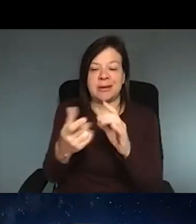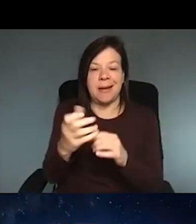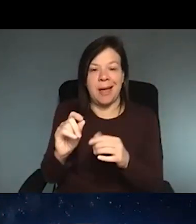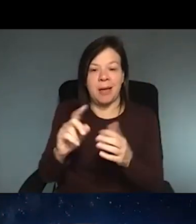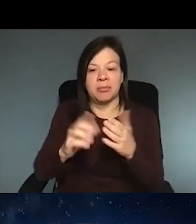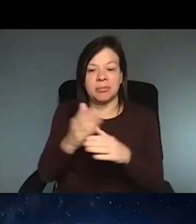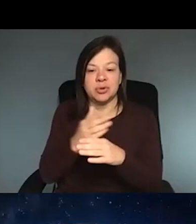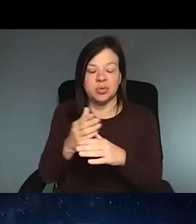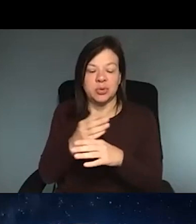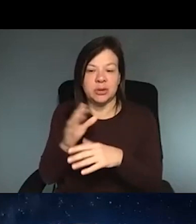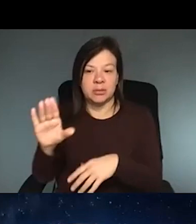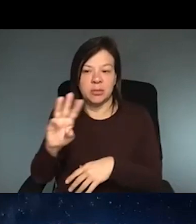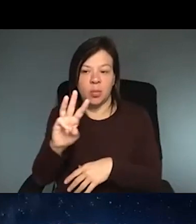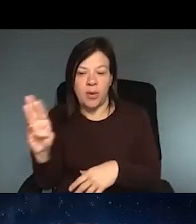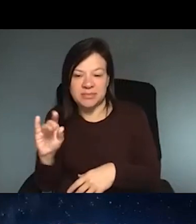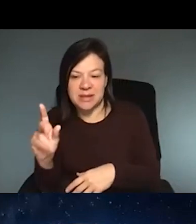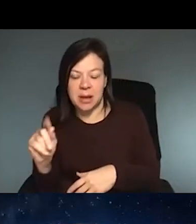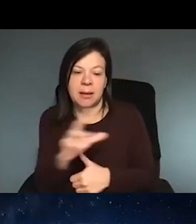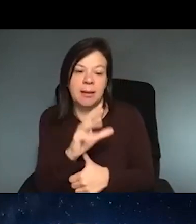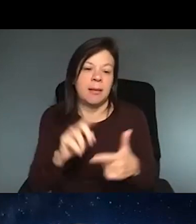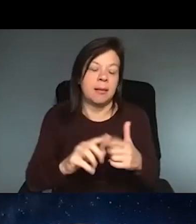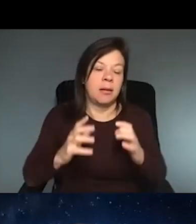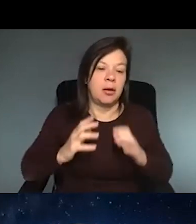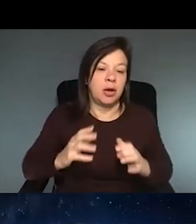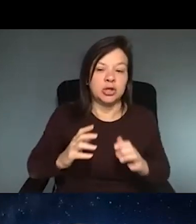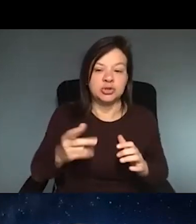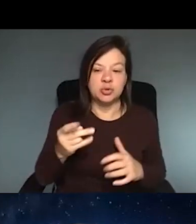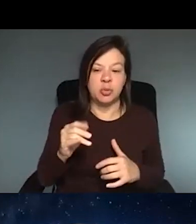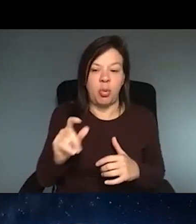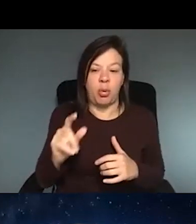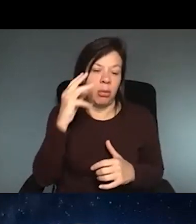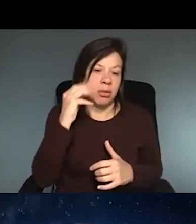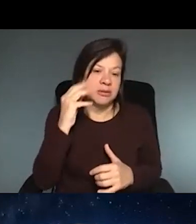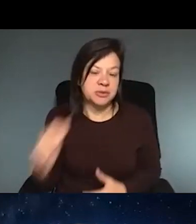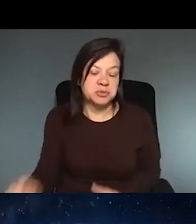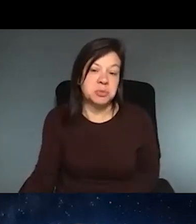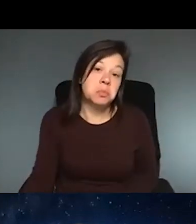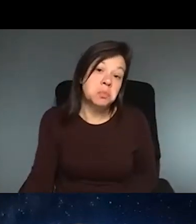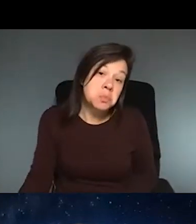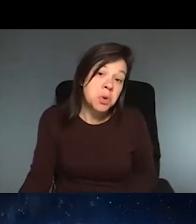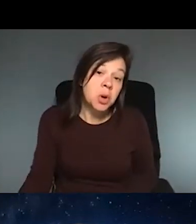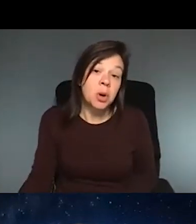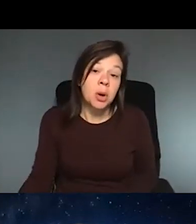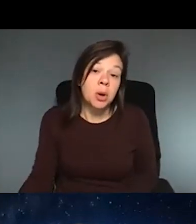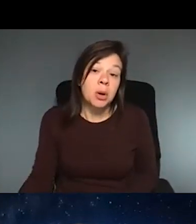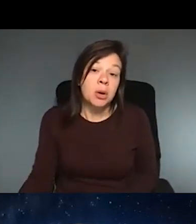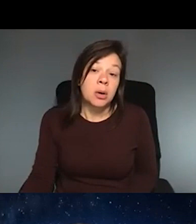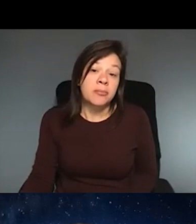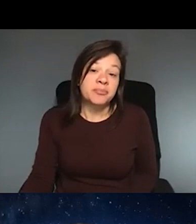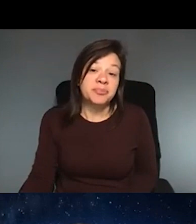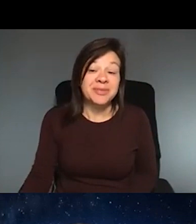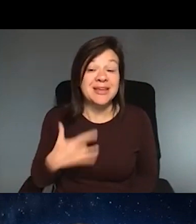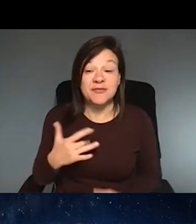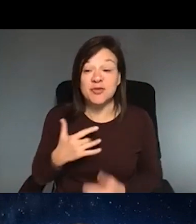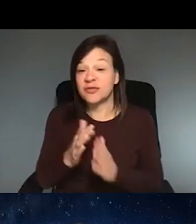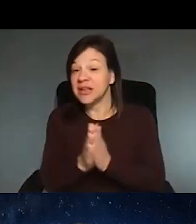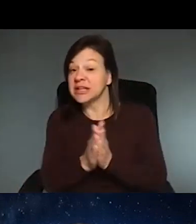WEBSITE AND THAT CUSTOMER PORTAL EXPERIENCE. YOU COULD, IF YOU'RE FEELING REALLY AMBITIOUS, YOU